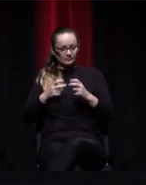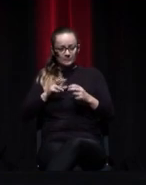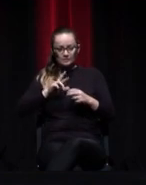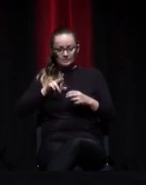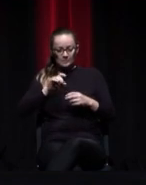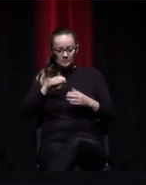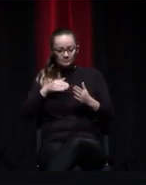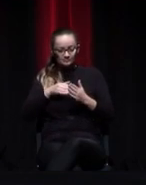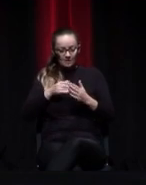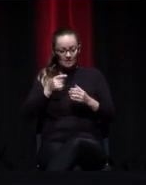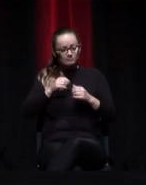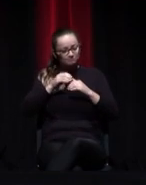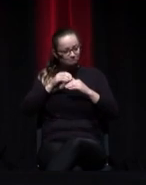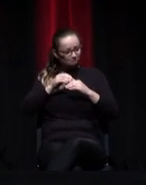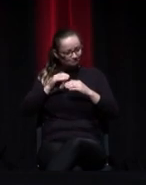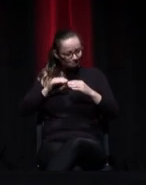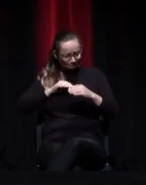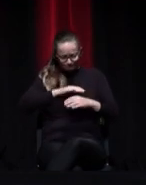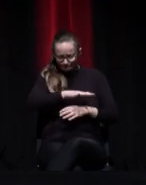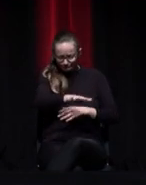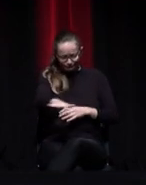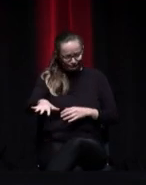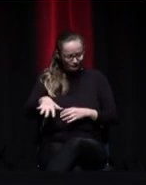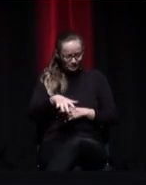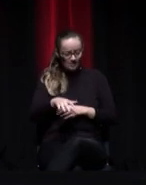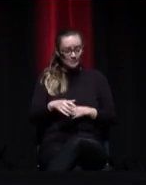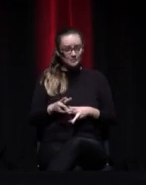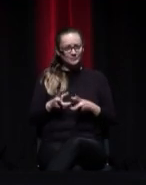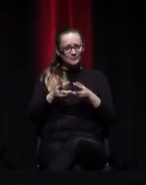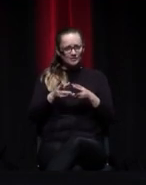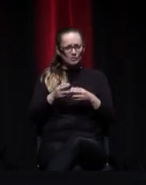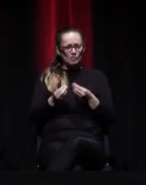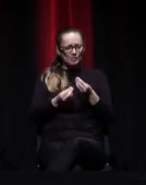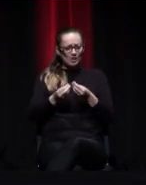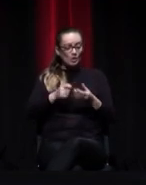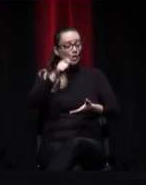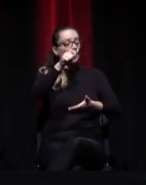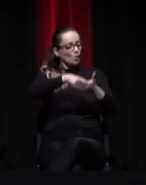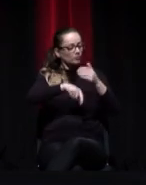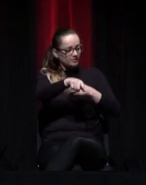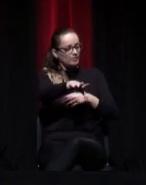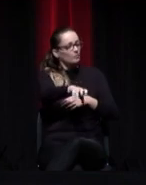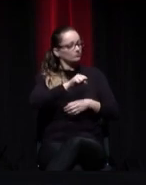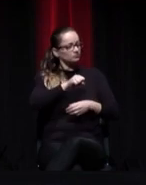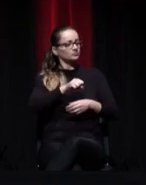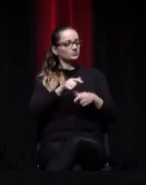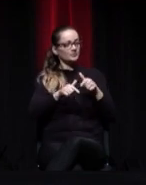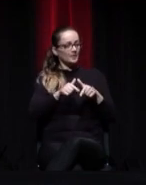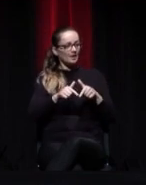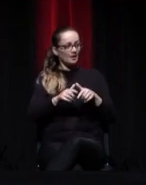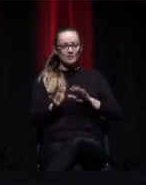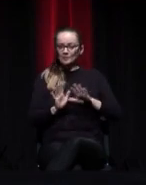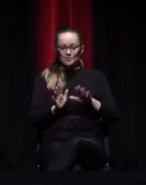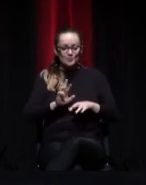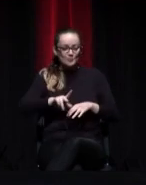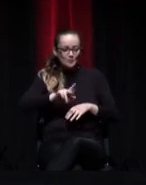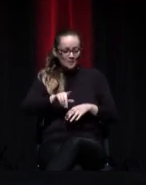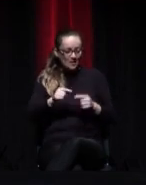but a shore. What do we do? "Hire this guy, give him a column." No. It doesn't have to do with this guy,